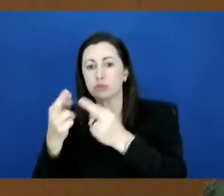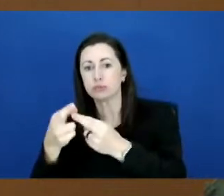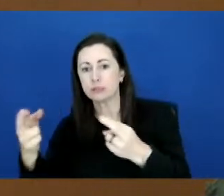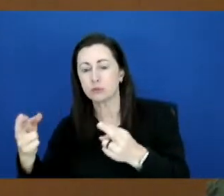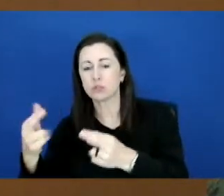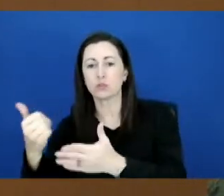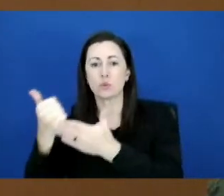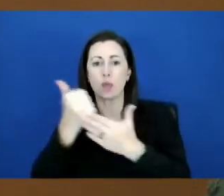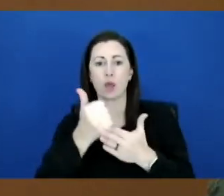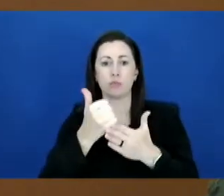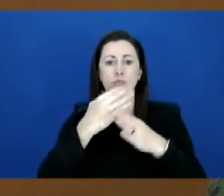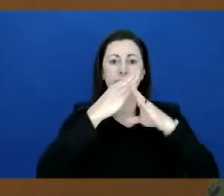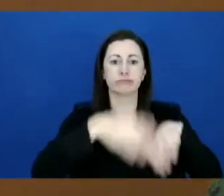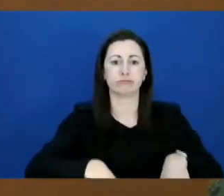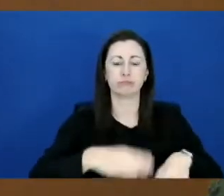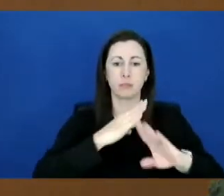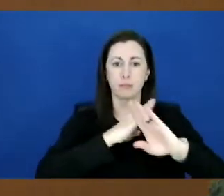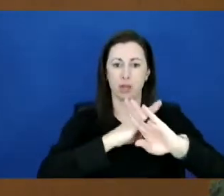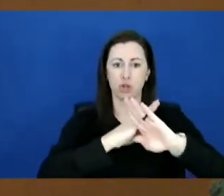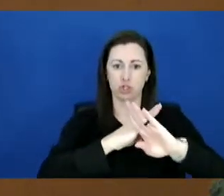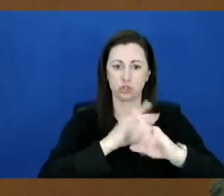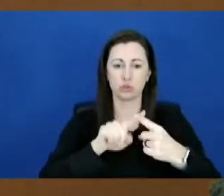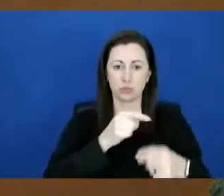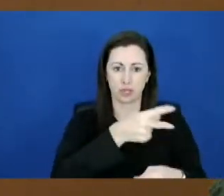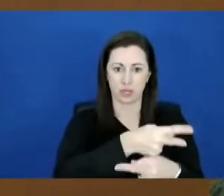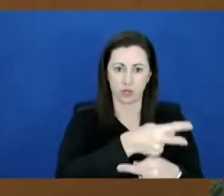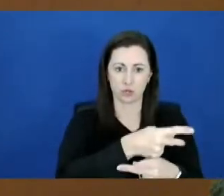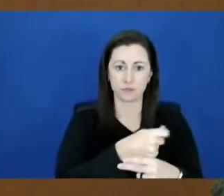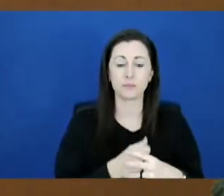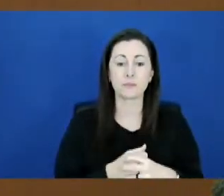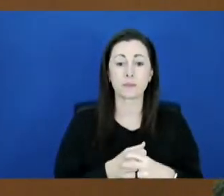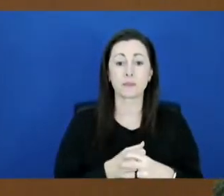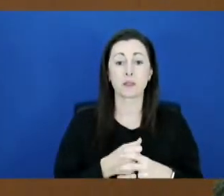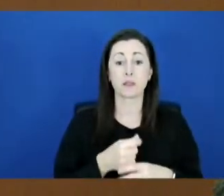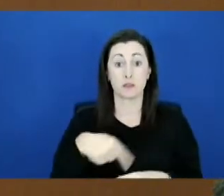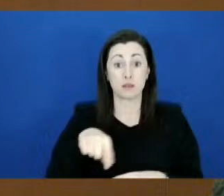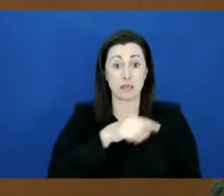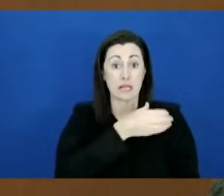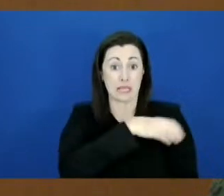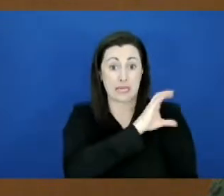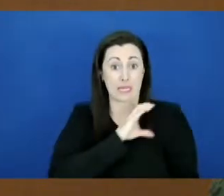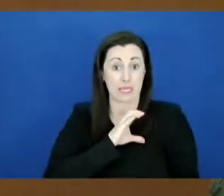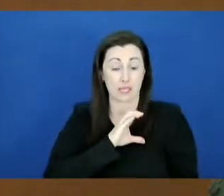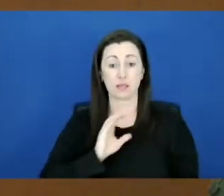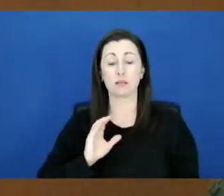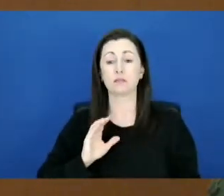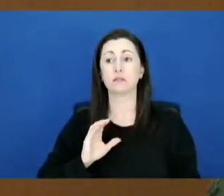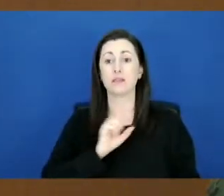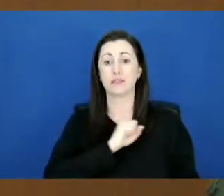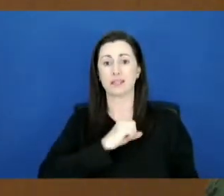COMMUNITY RESOURCES TO REDUCE